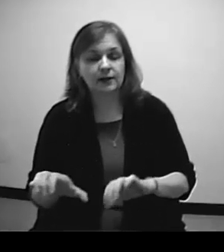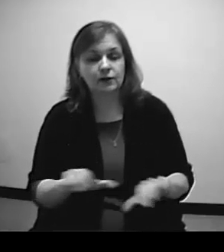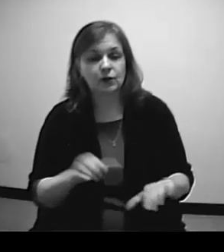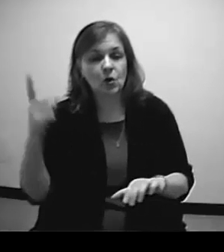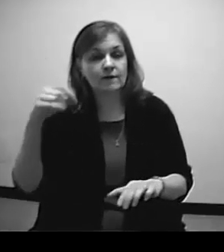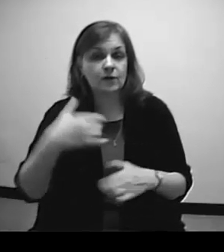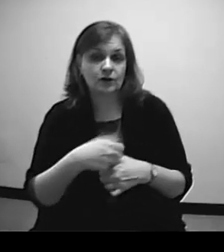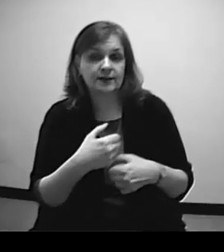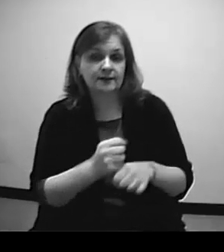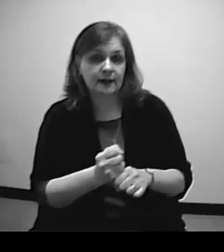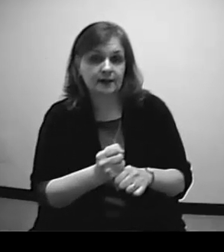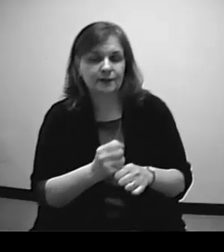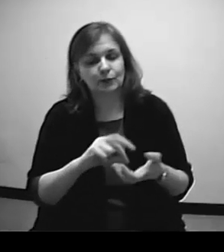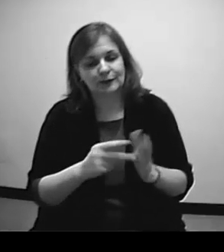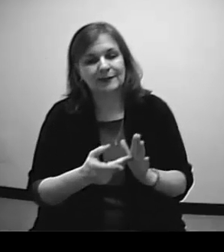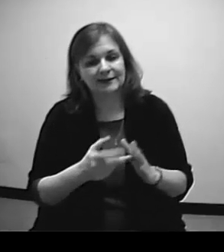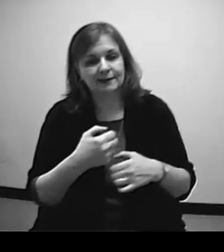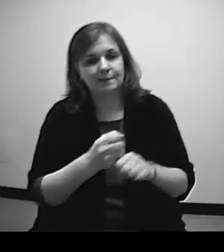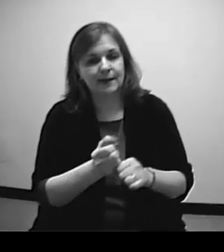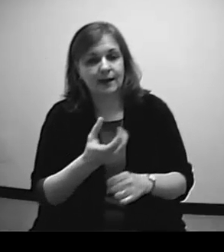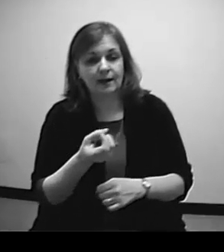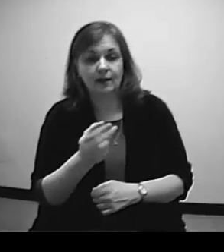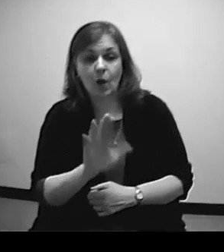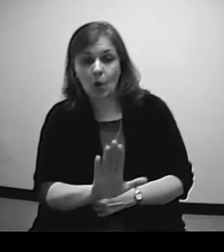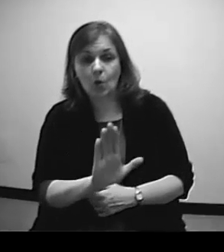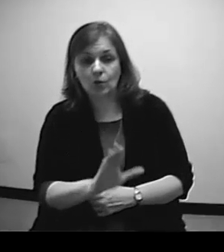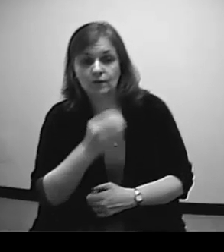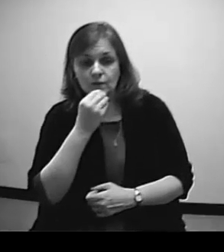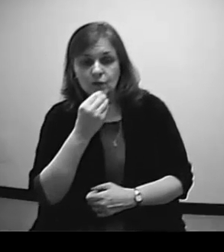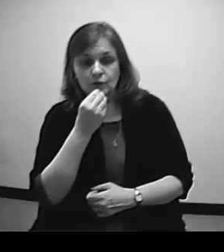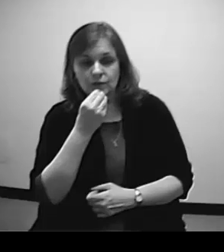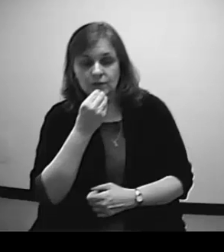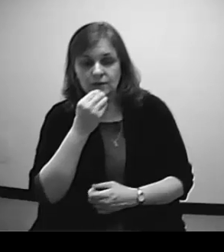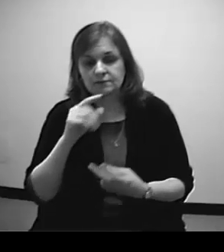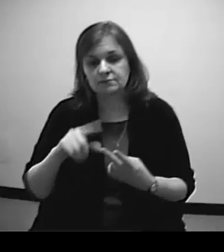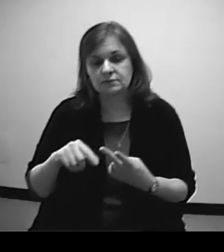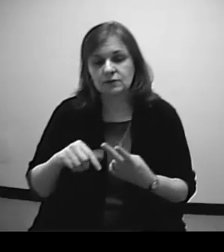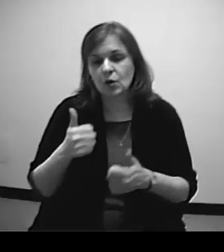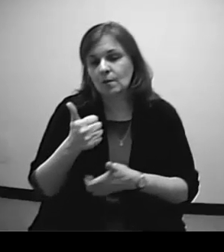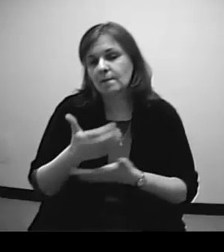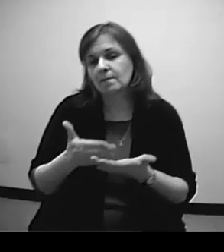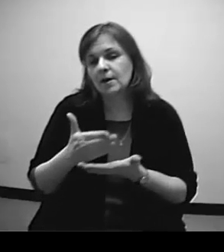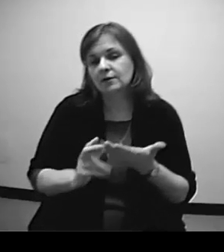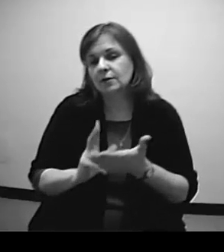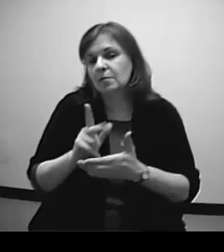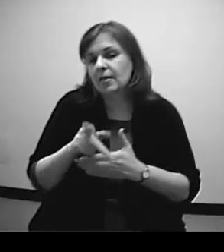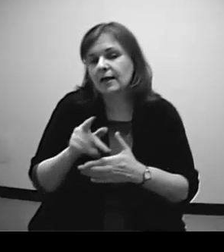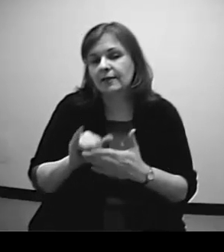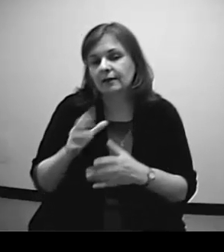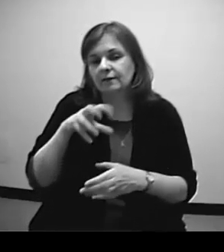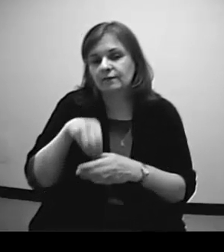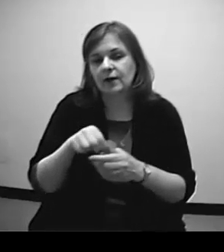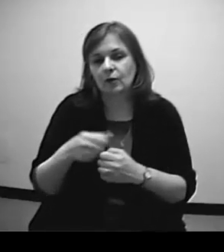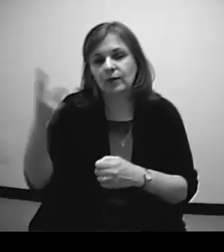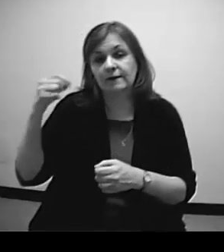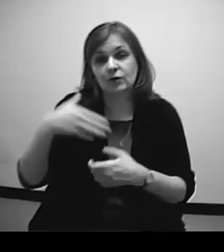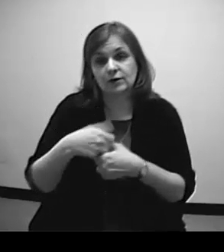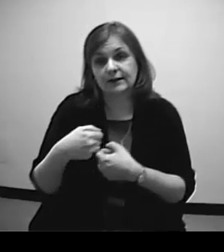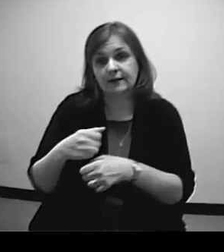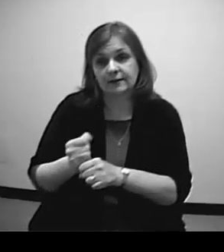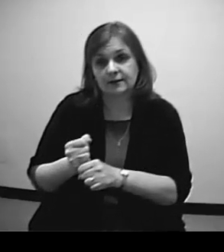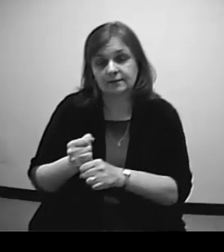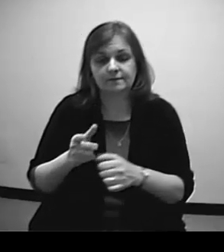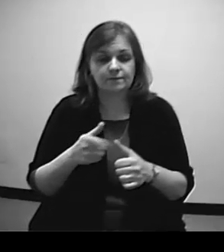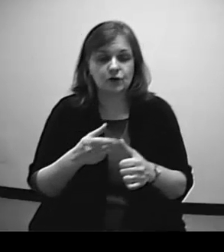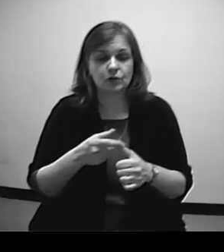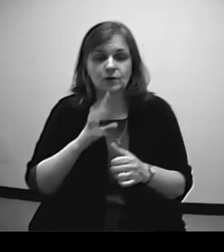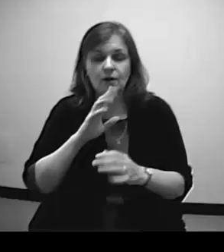or make their own food - and the components of the plant that are involveed in this process